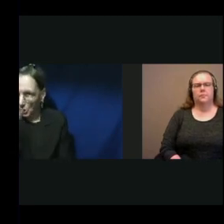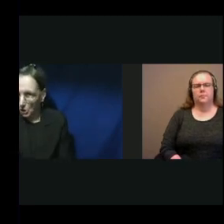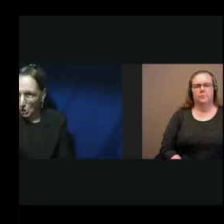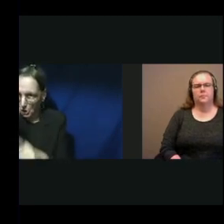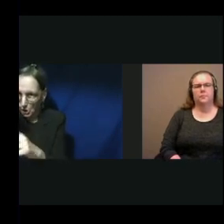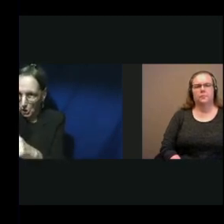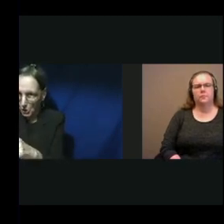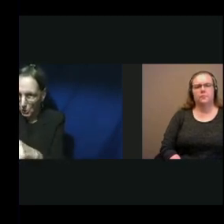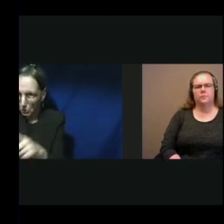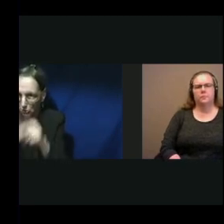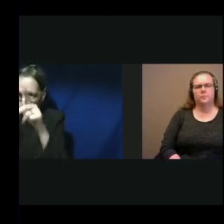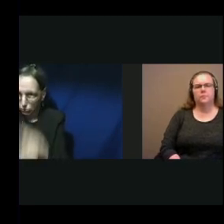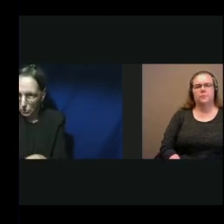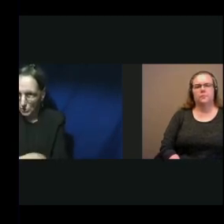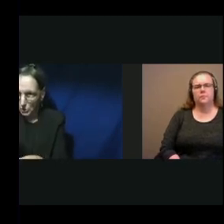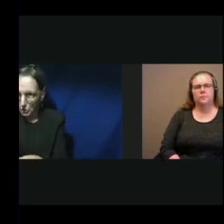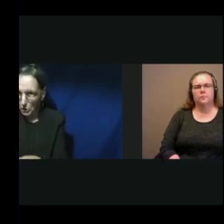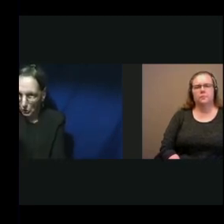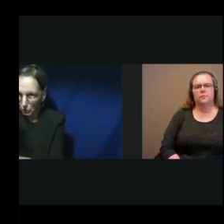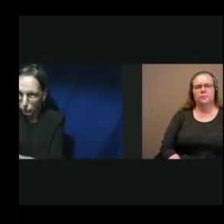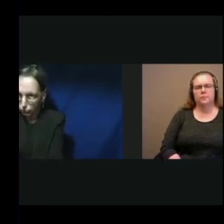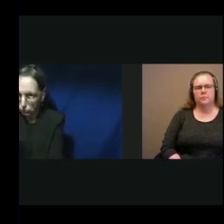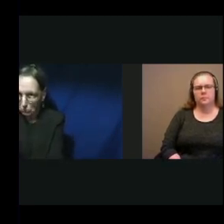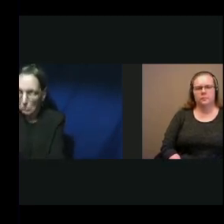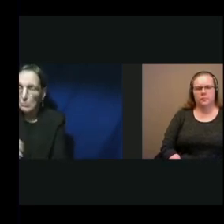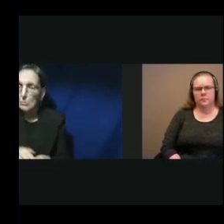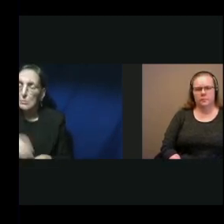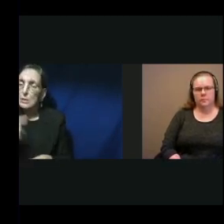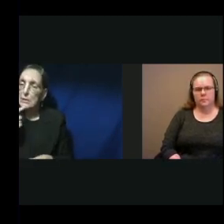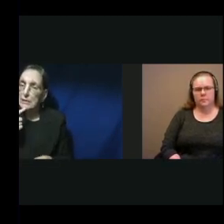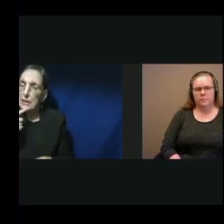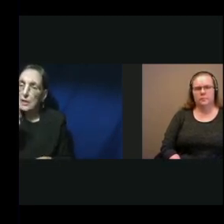right? Rather than saying, “Hey, here are five tips to save money, here are five tips to save